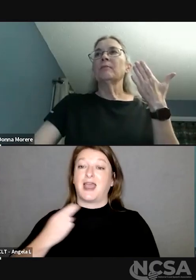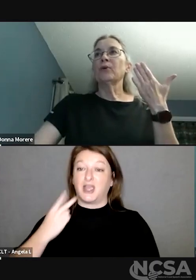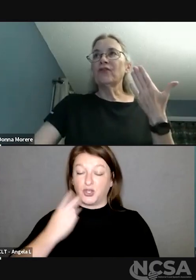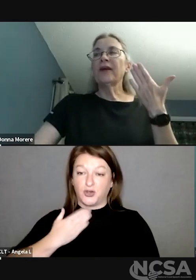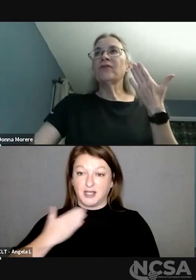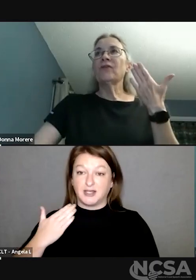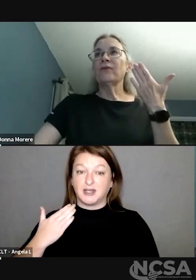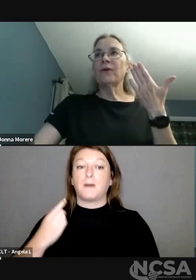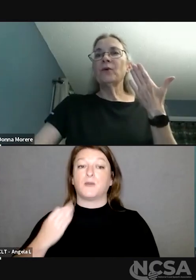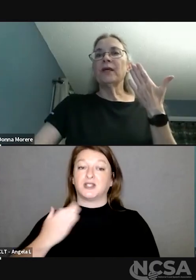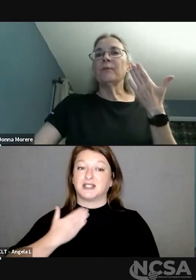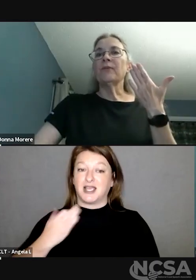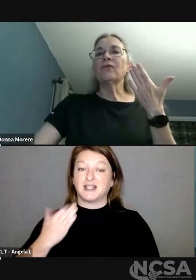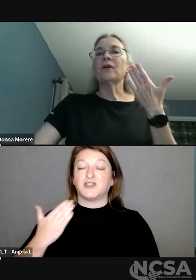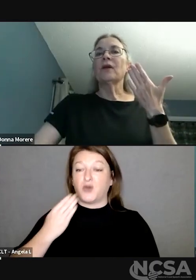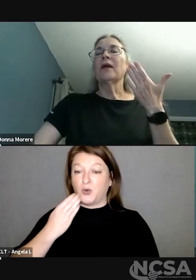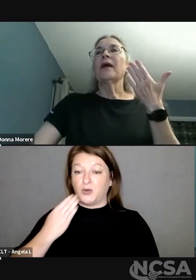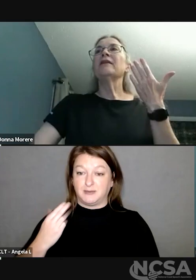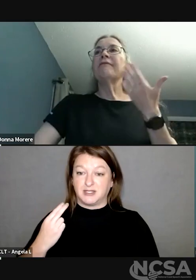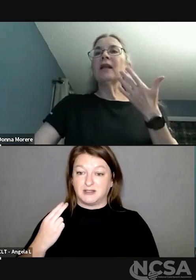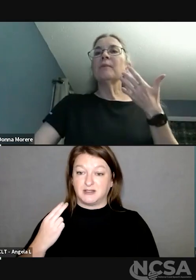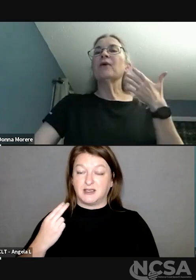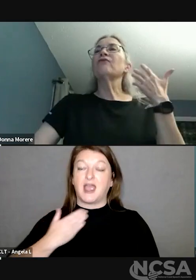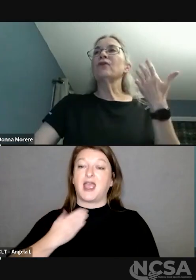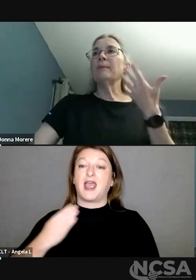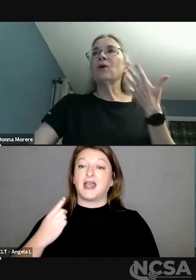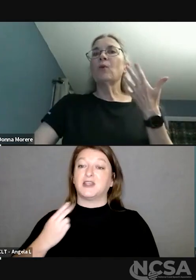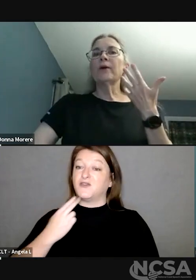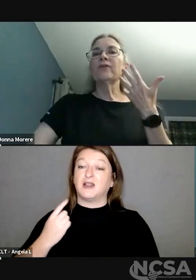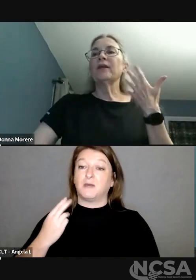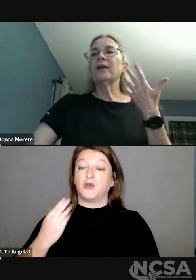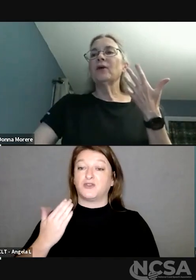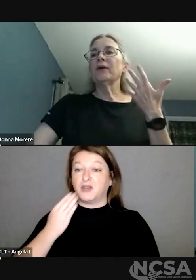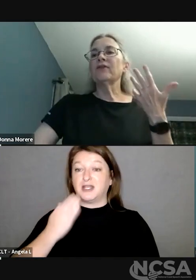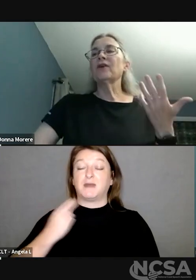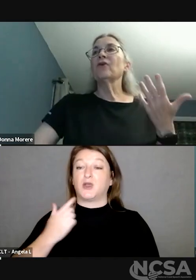precise phonemes and develop those phonemic awareness and decoding skills.